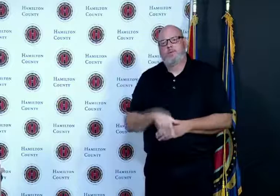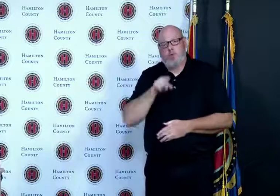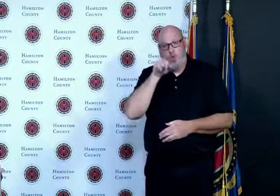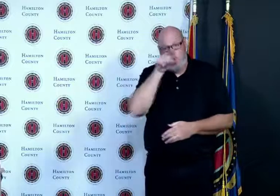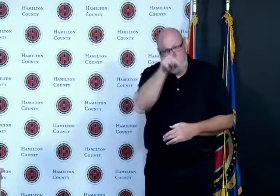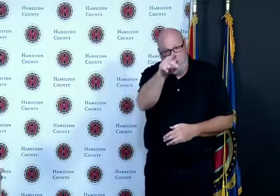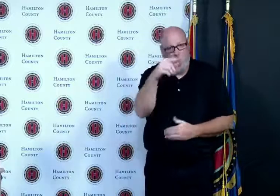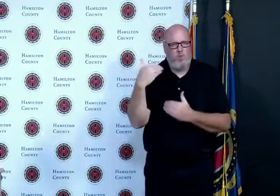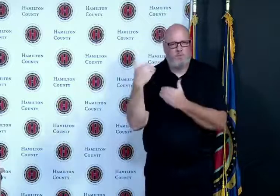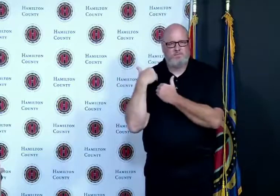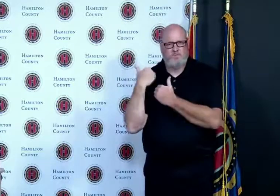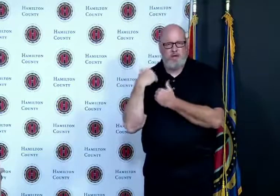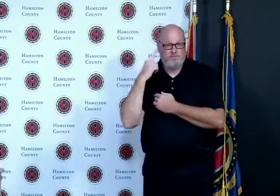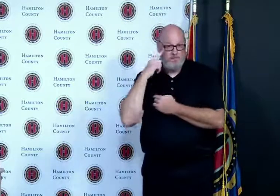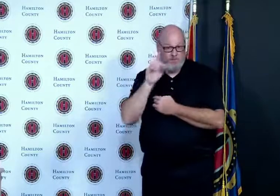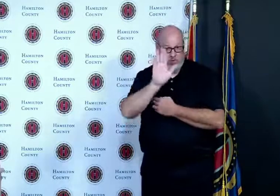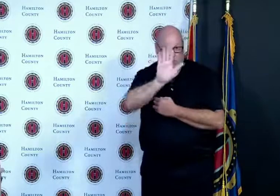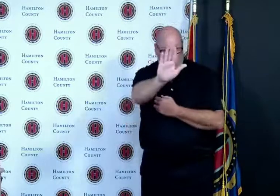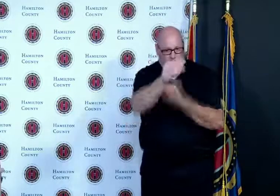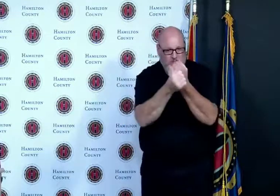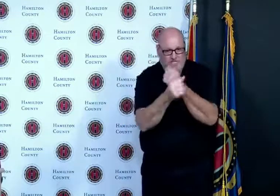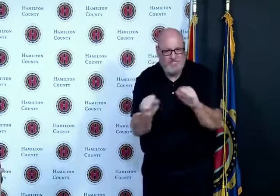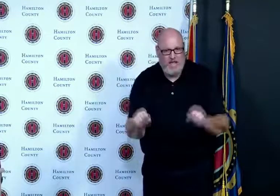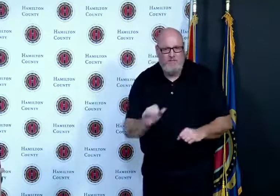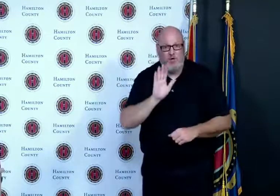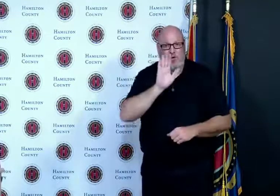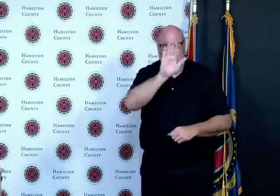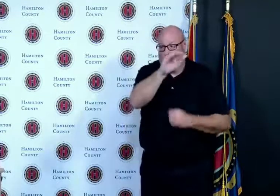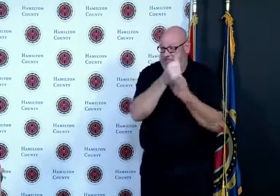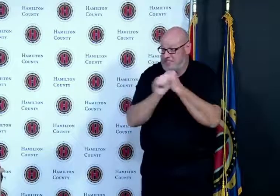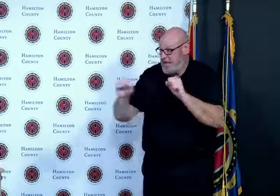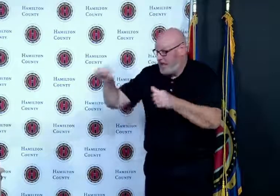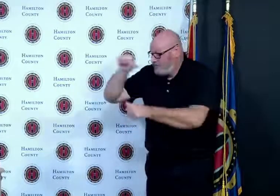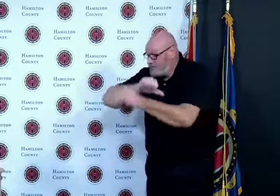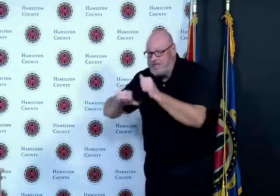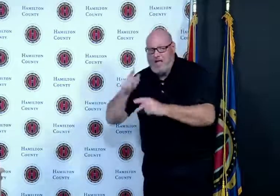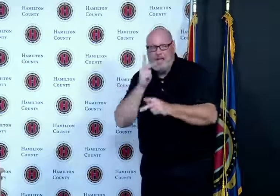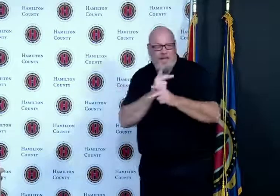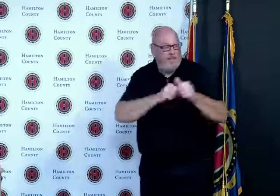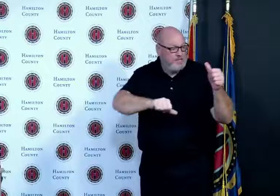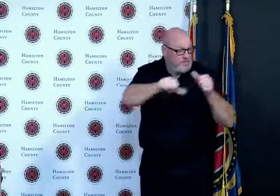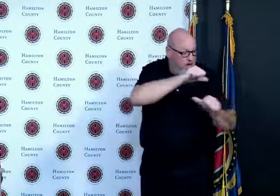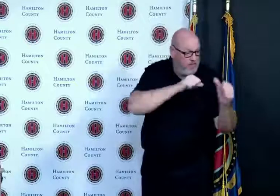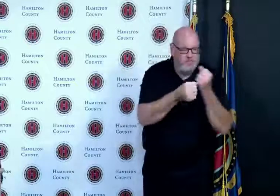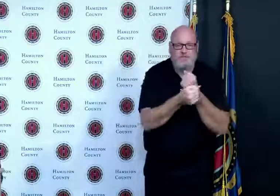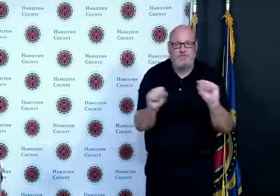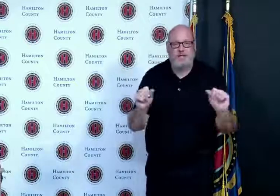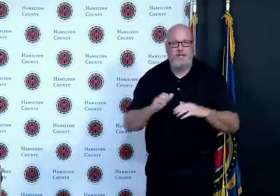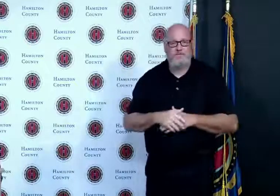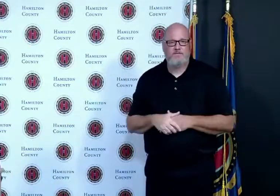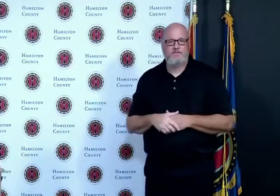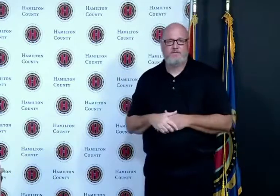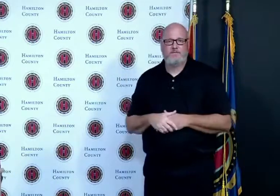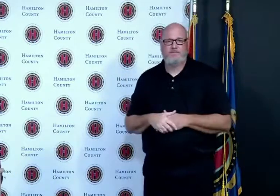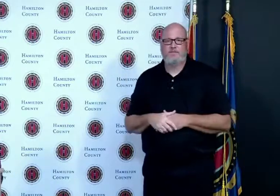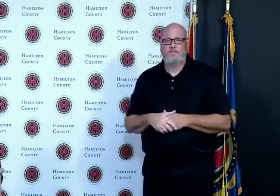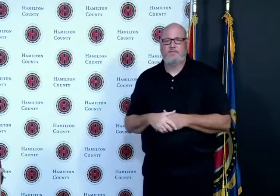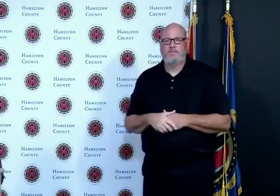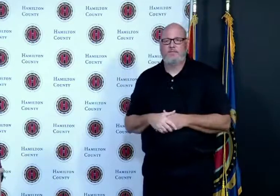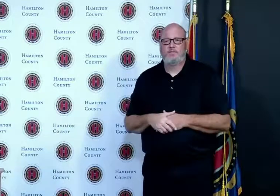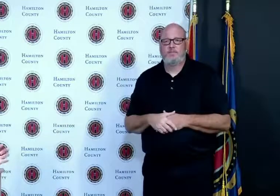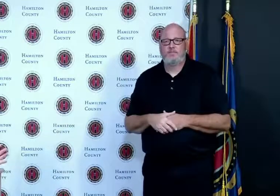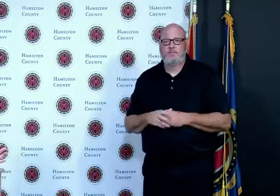and to keep others safe that we're interact two quick follow-ups the the chart that Greg has a